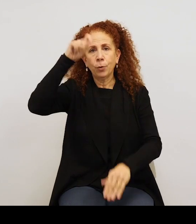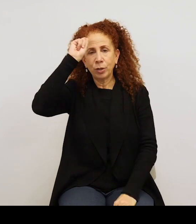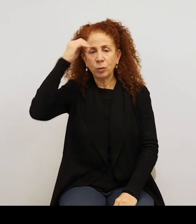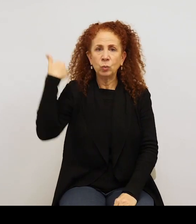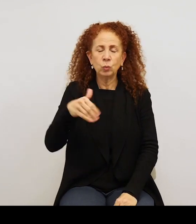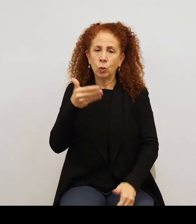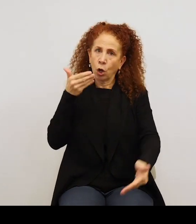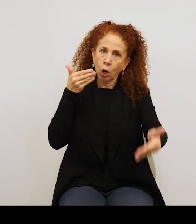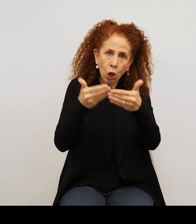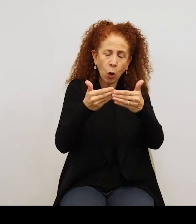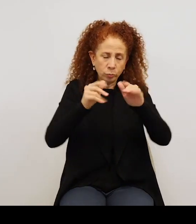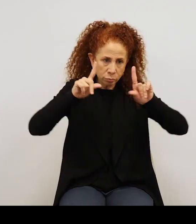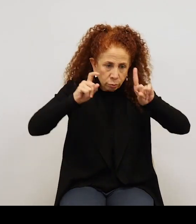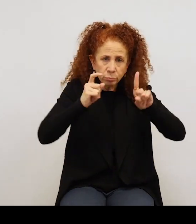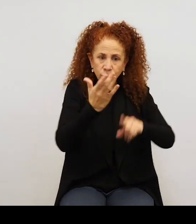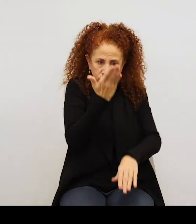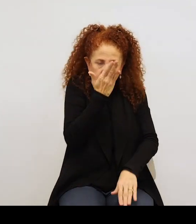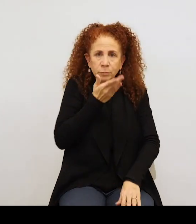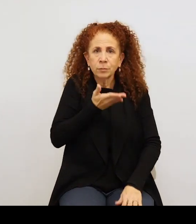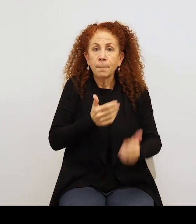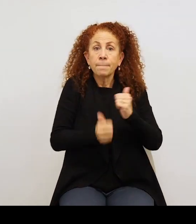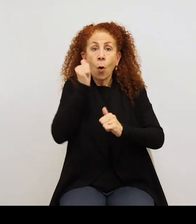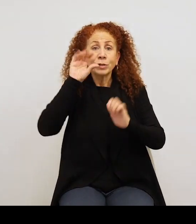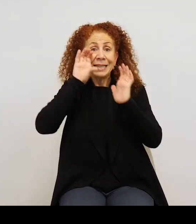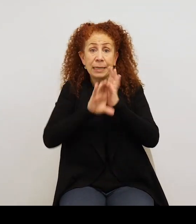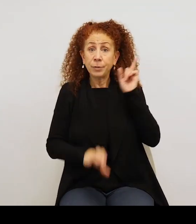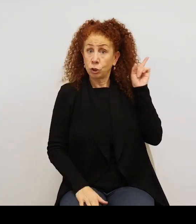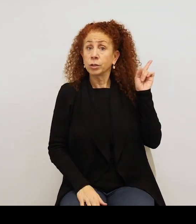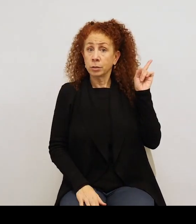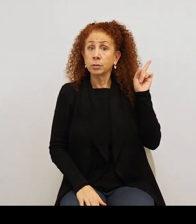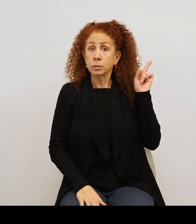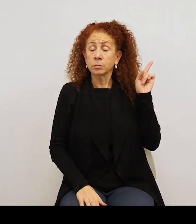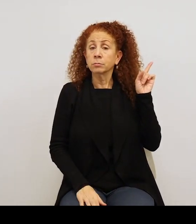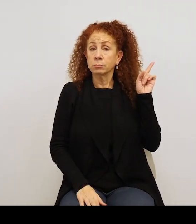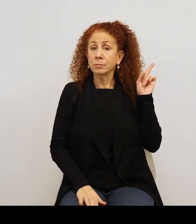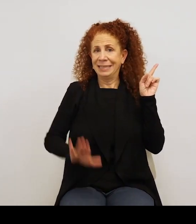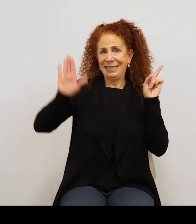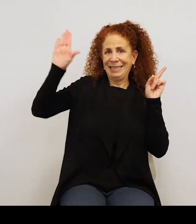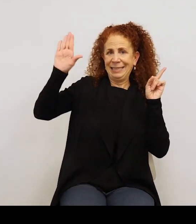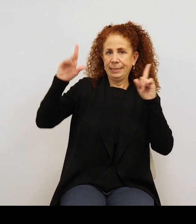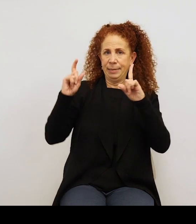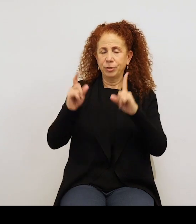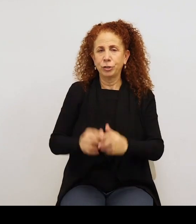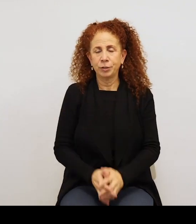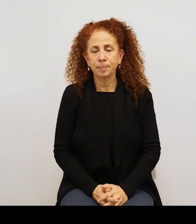So most, not all, of the images are going to be taken by him.